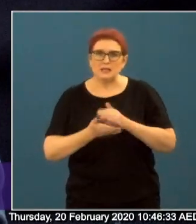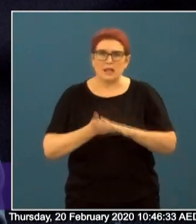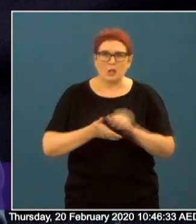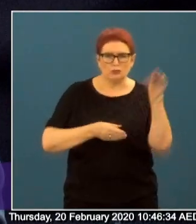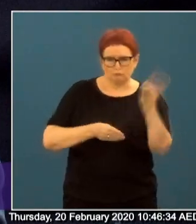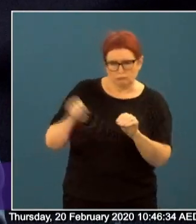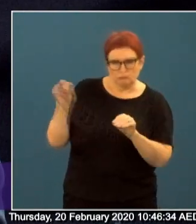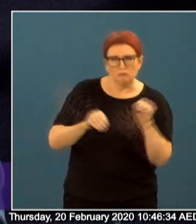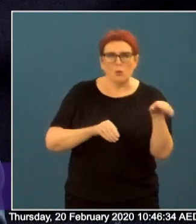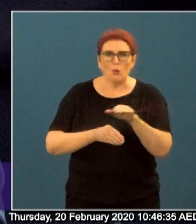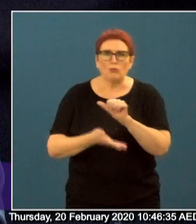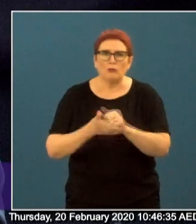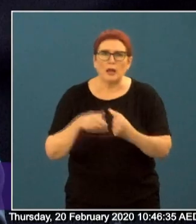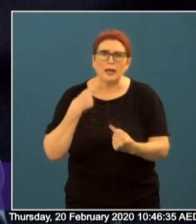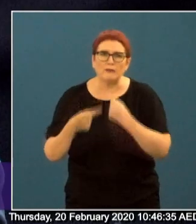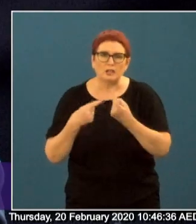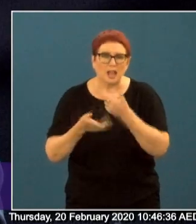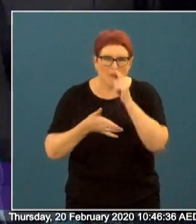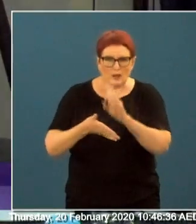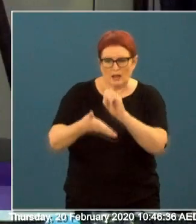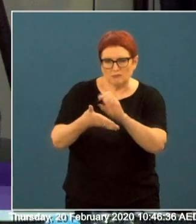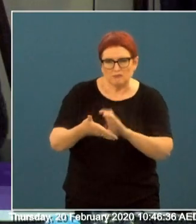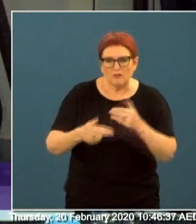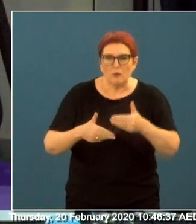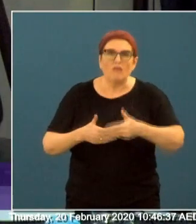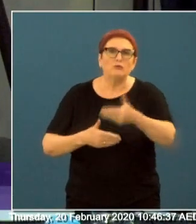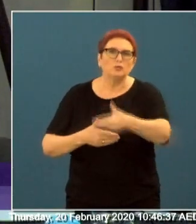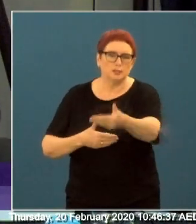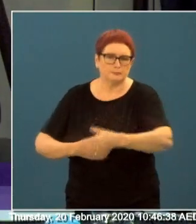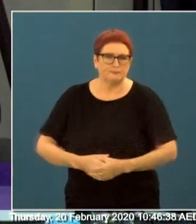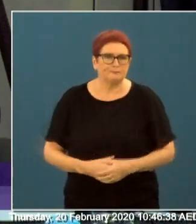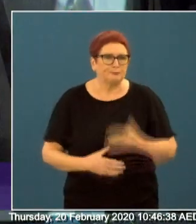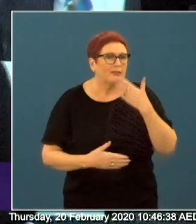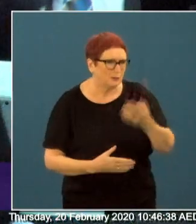and, therefore, what could be reported from it. Yes. Thank you. All right. So we will come back,